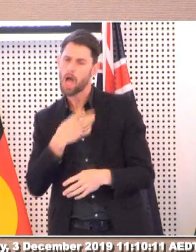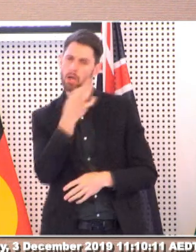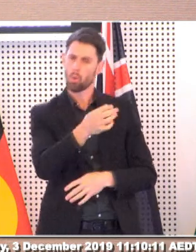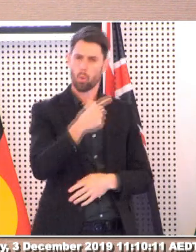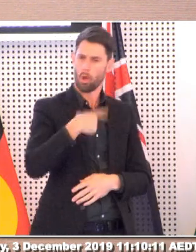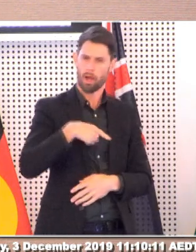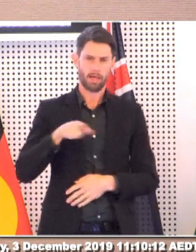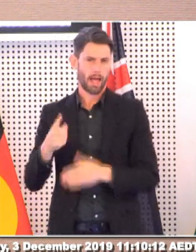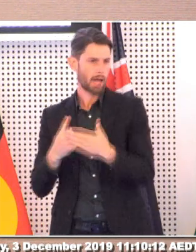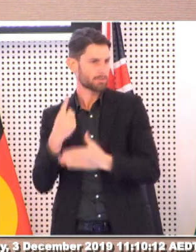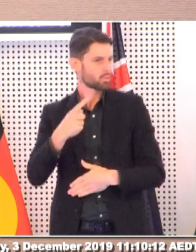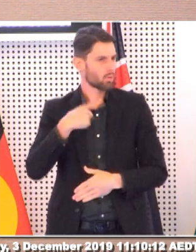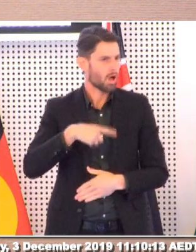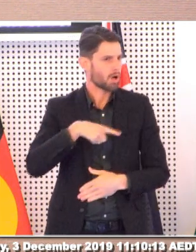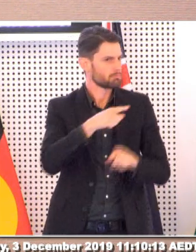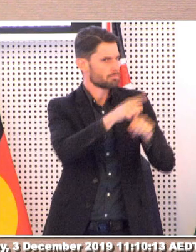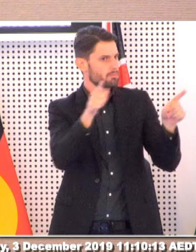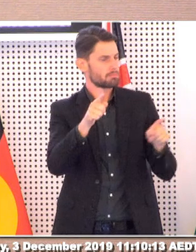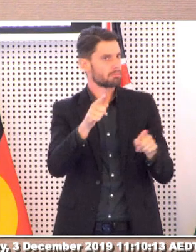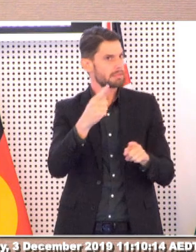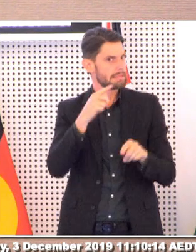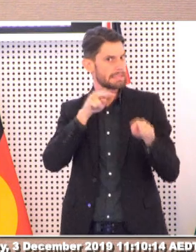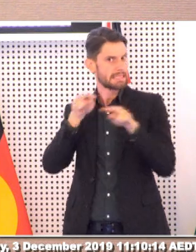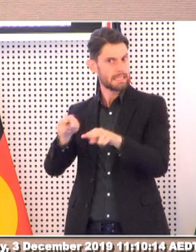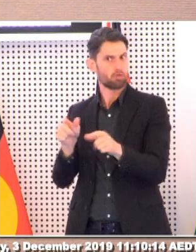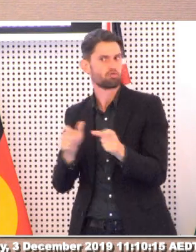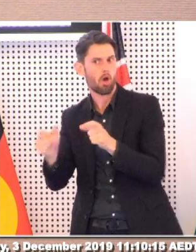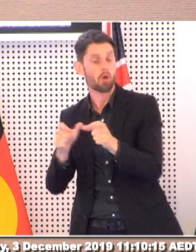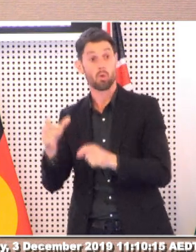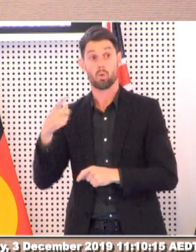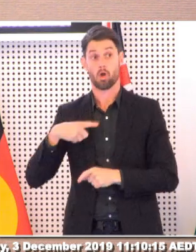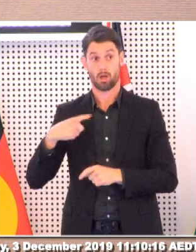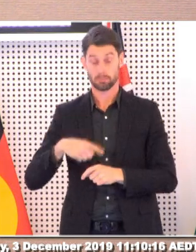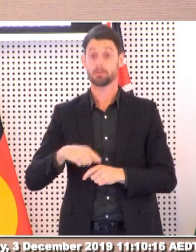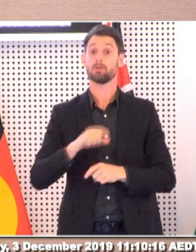group home settings, the answers that I often get and what the research suggests is